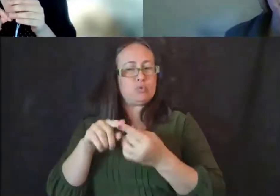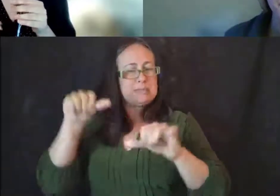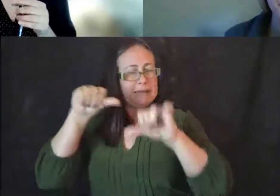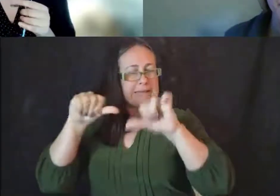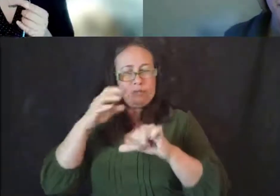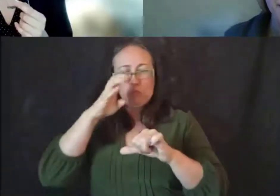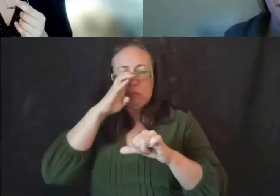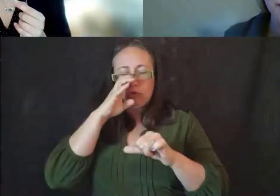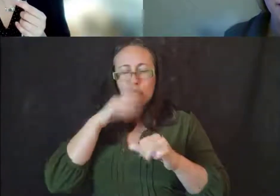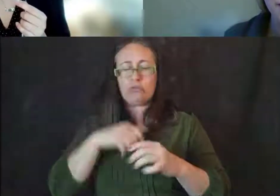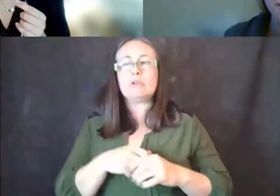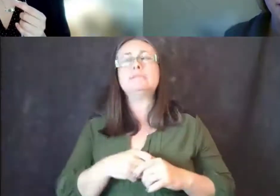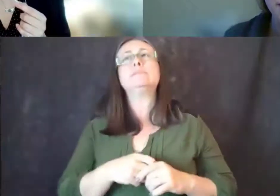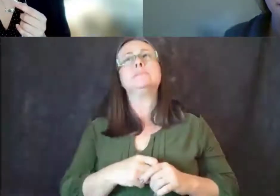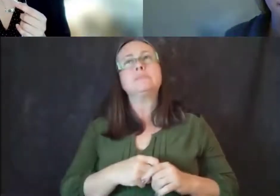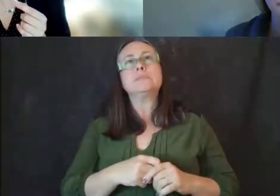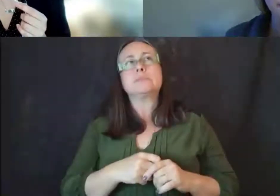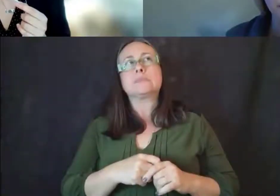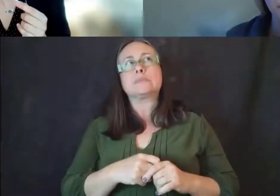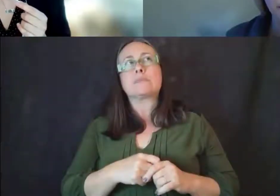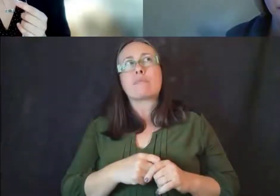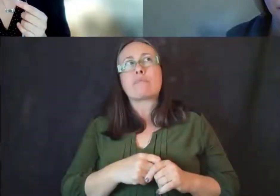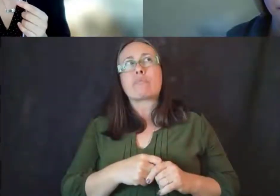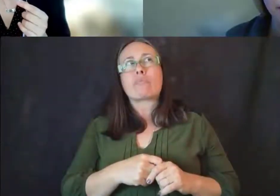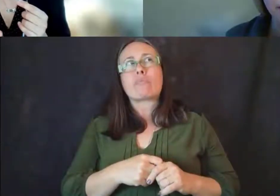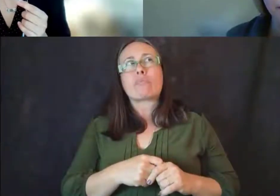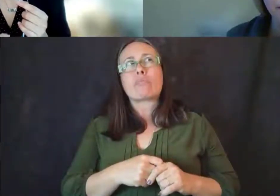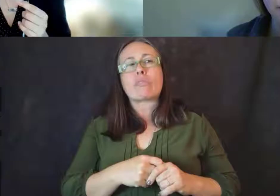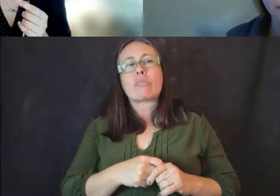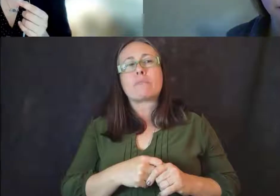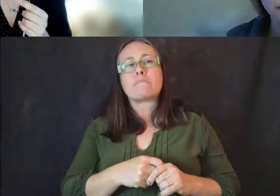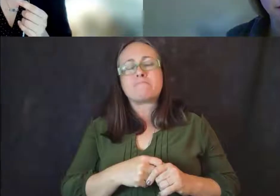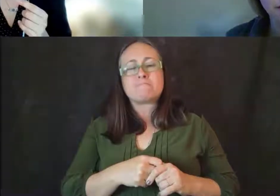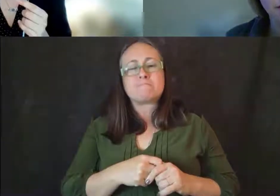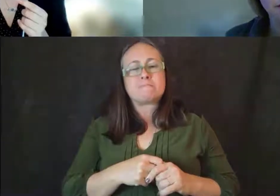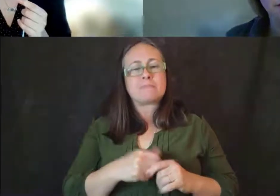And I will say that having these sub-headlines